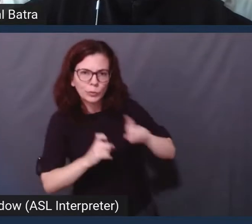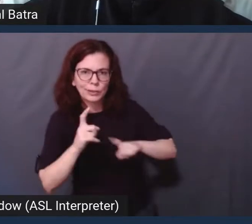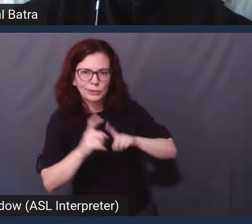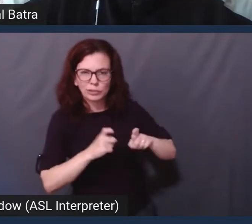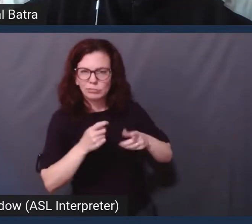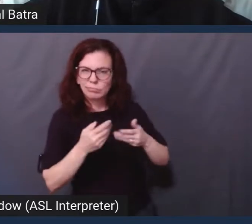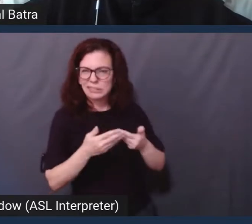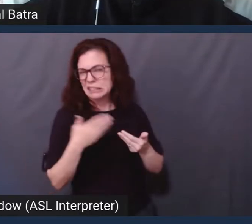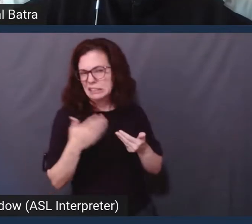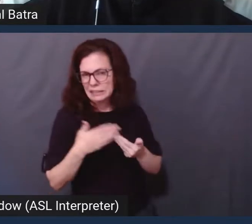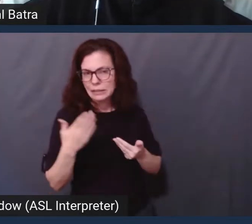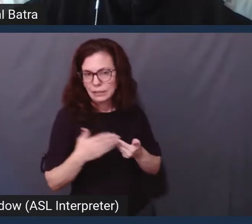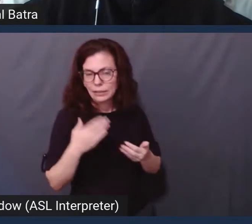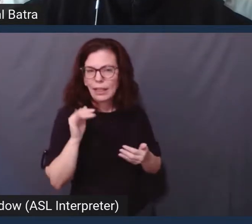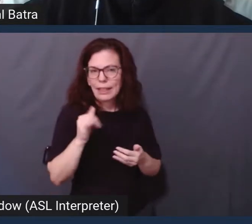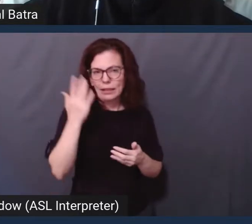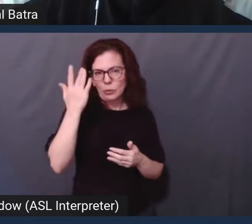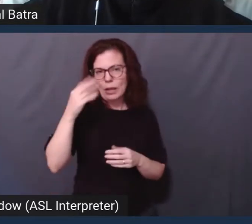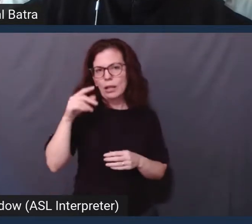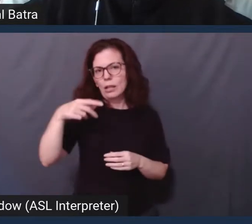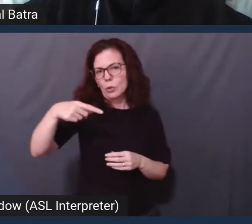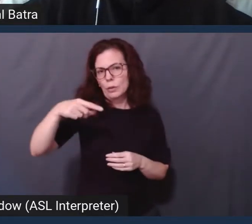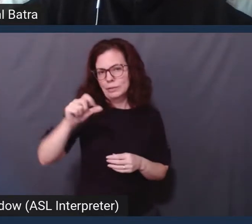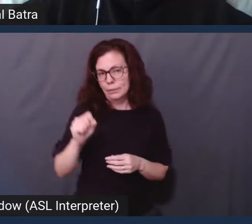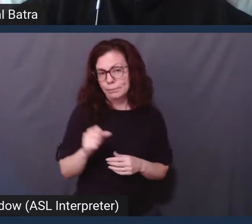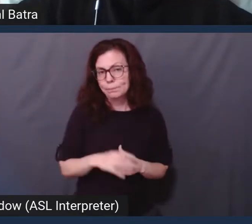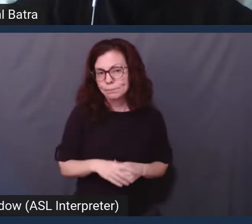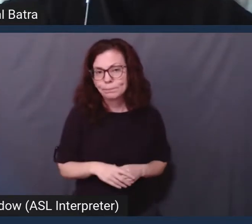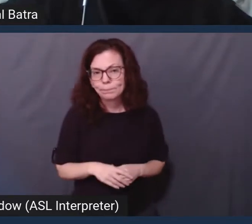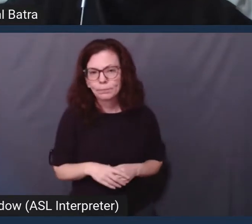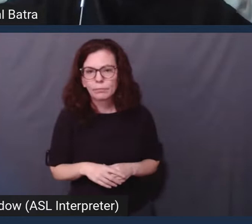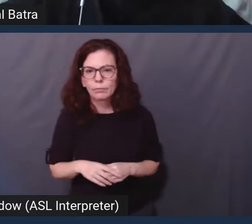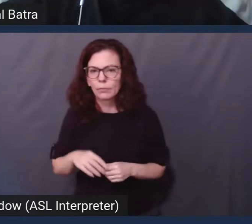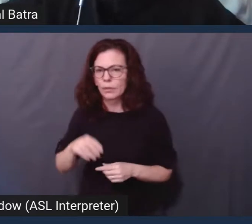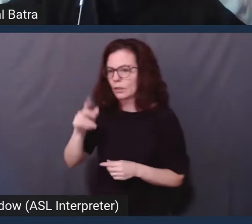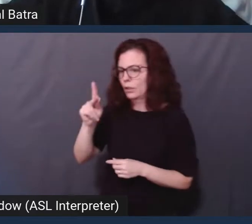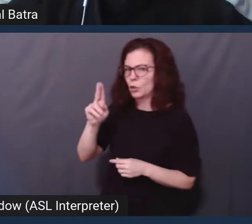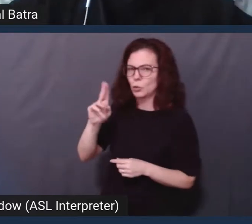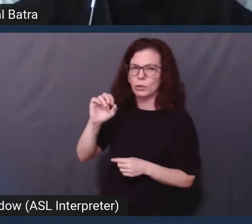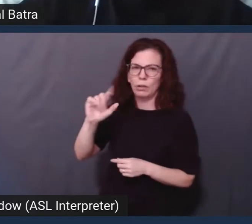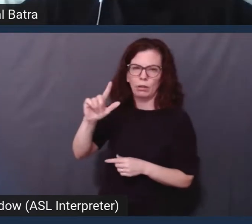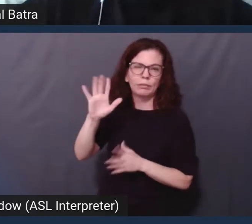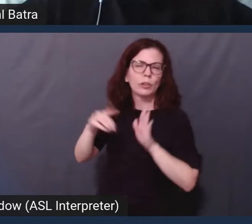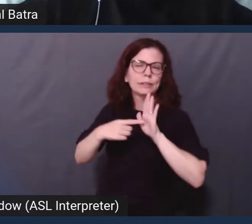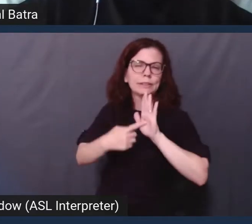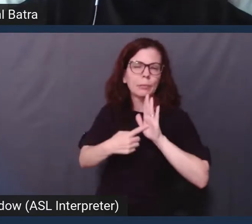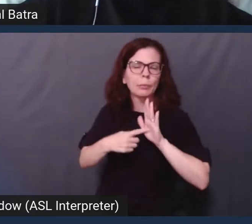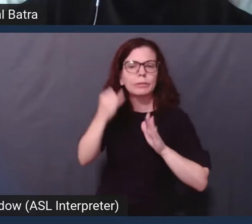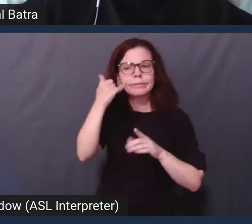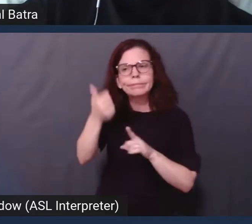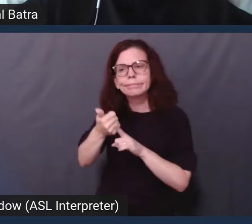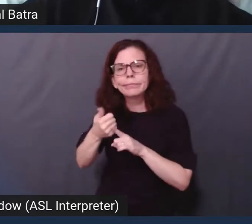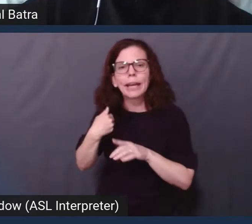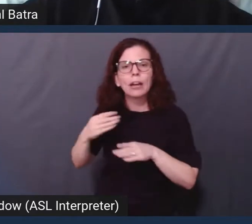So that's really what QuickSight is. So just as an example here, if you have businesses, you wanna find out, for example,